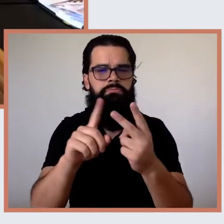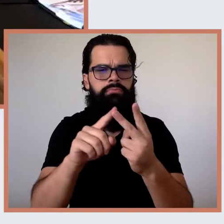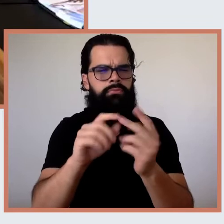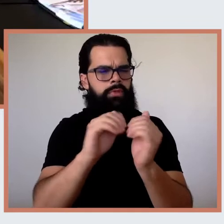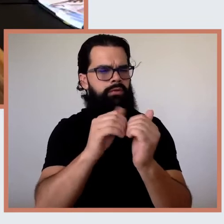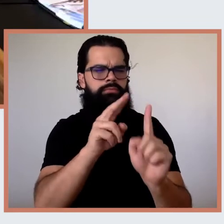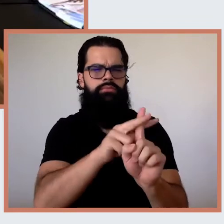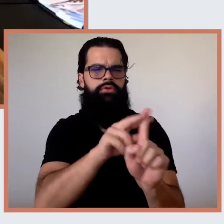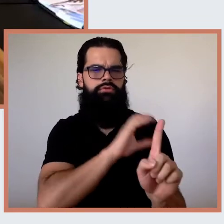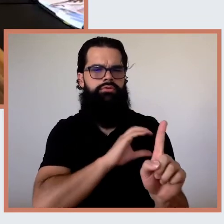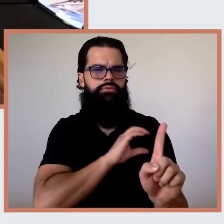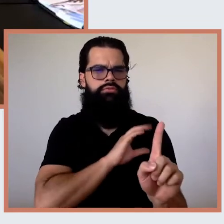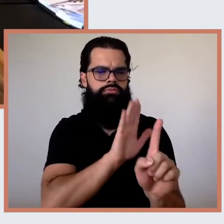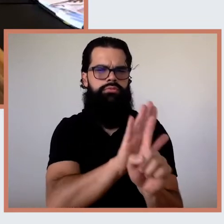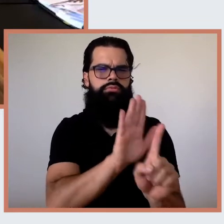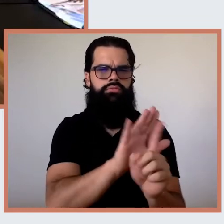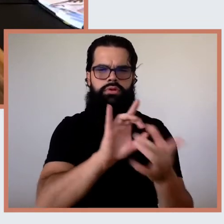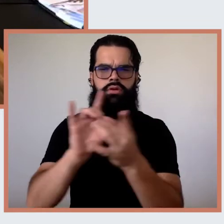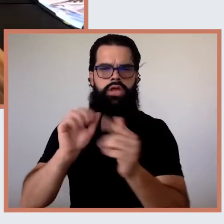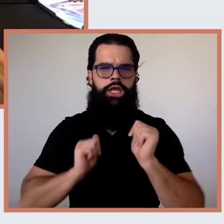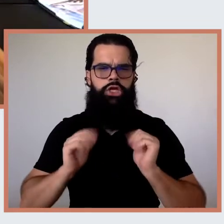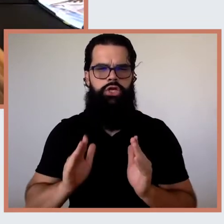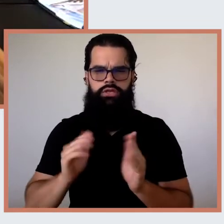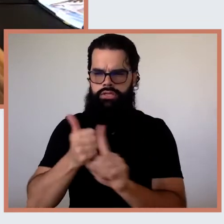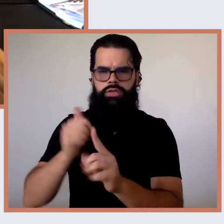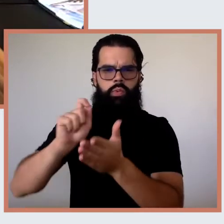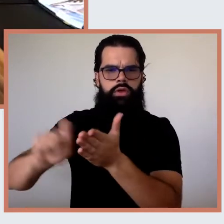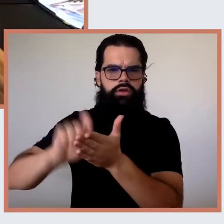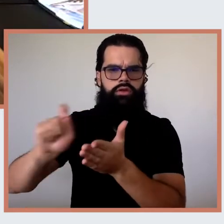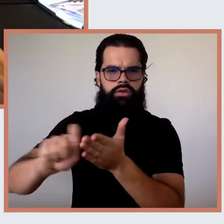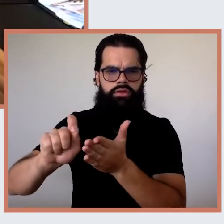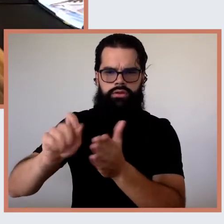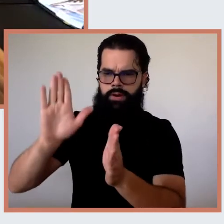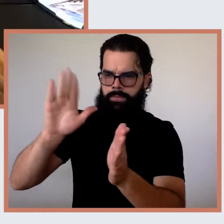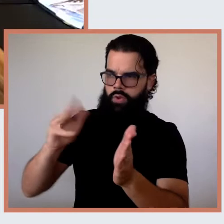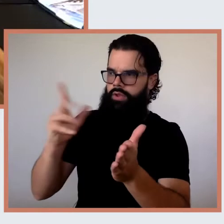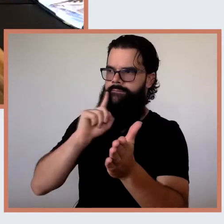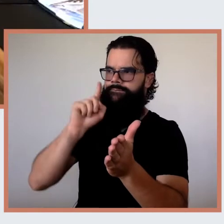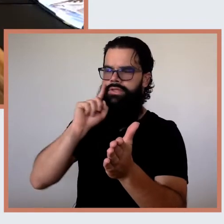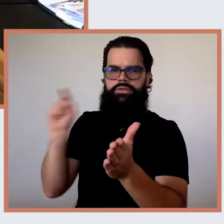How is it that know that the character who's, the actor who's acting has something that's been written